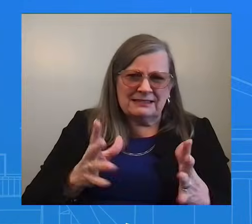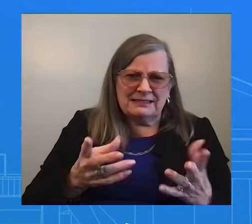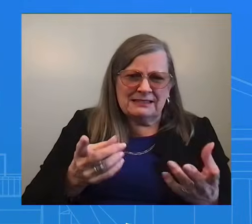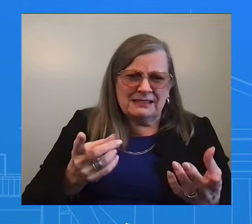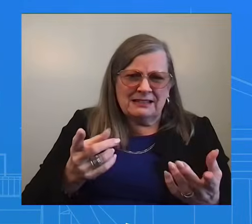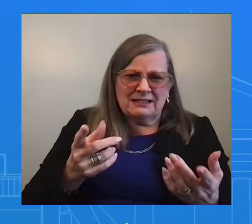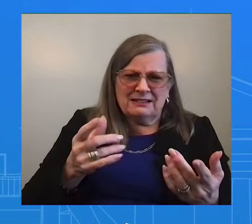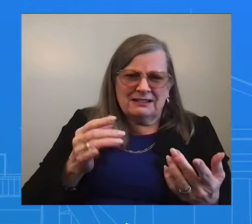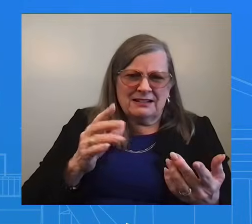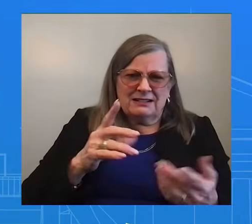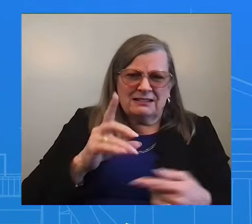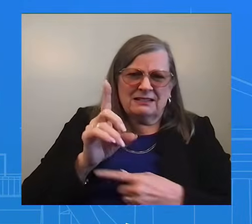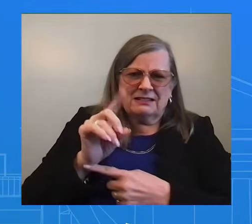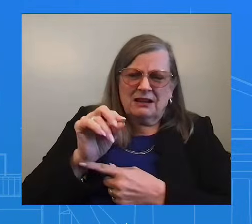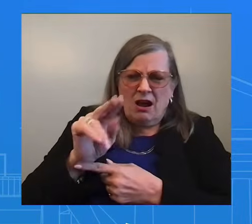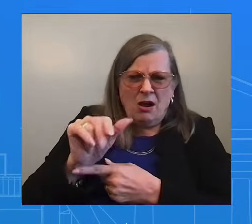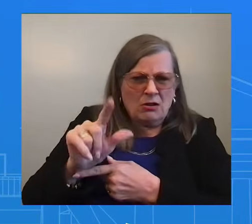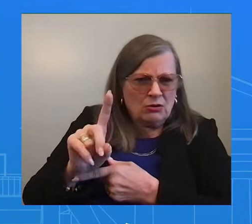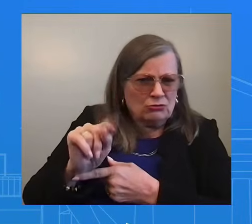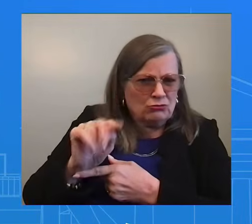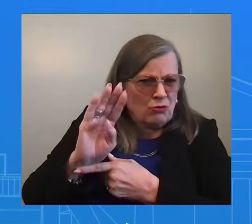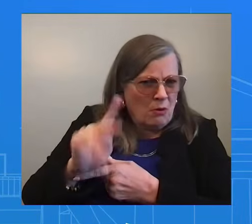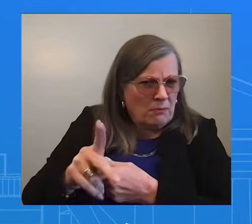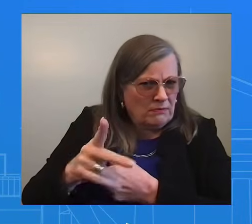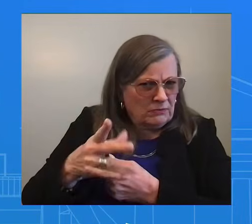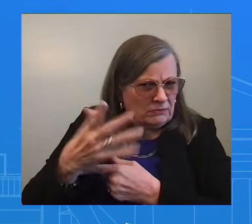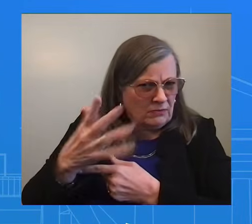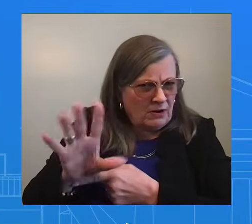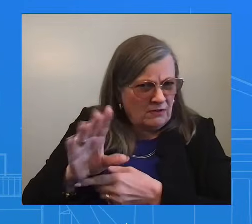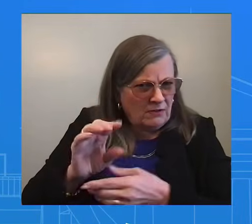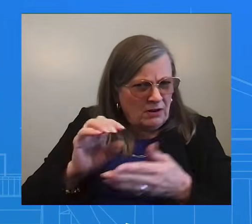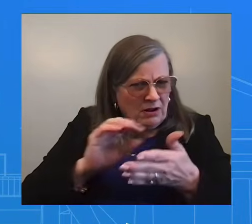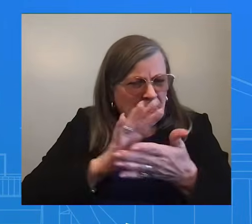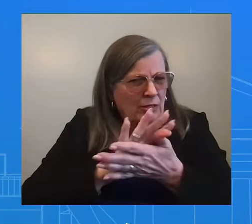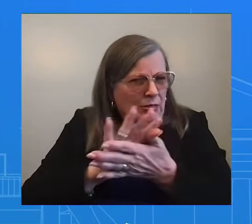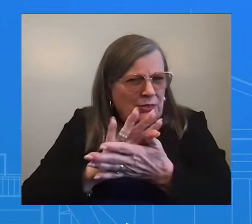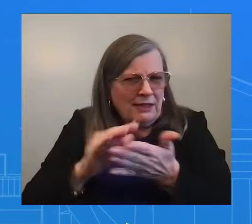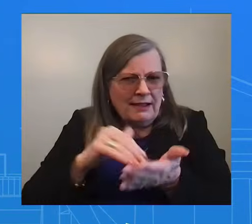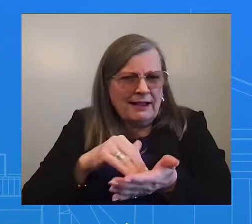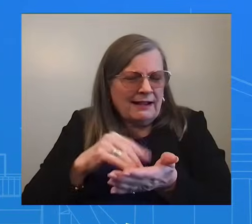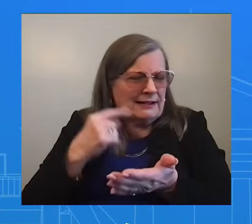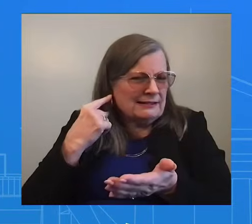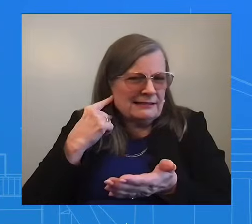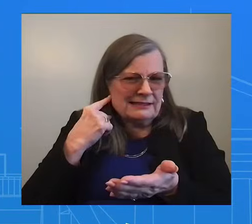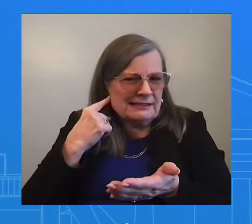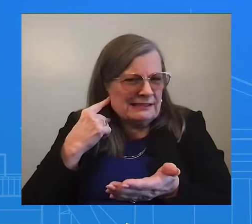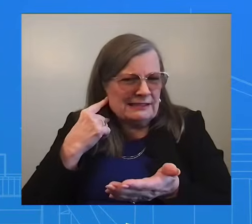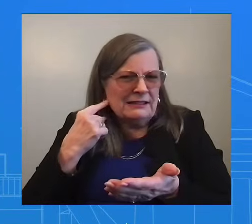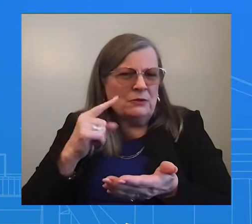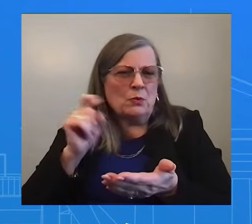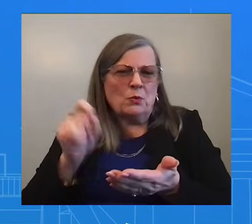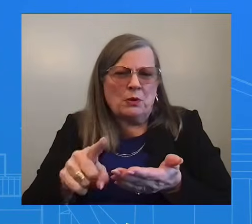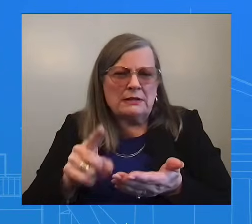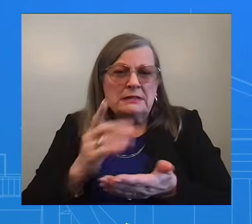Some of that violent rhetoric has come directly in response to his own posts on social media. But there were concerns raised about that